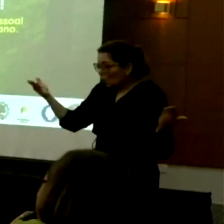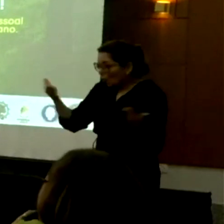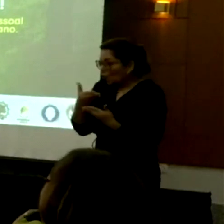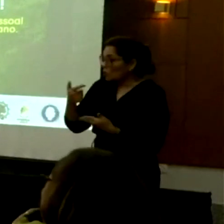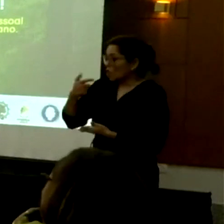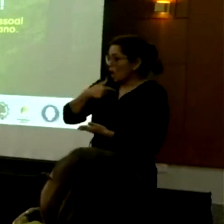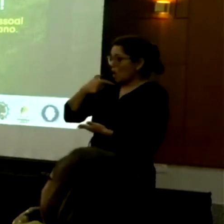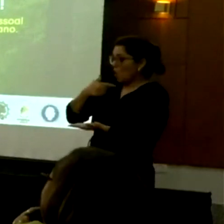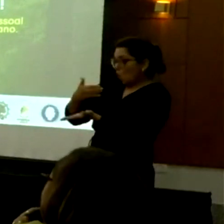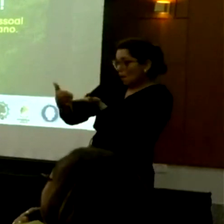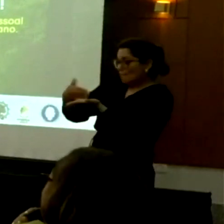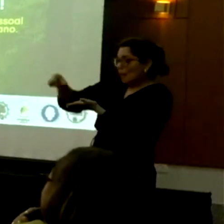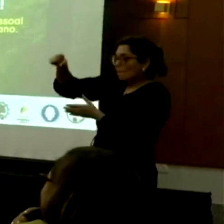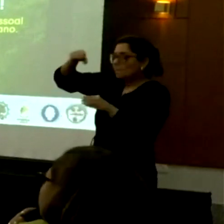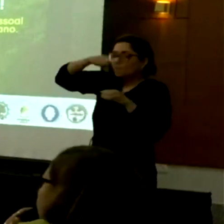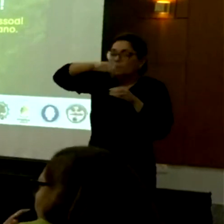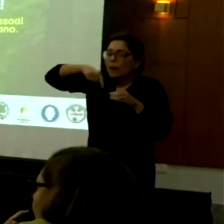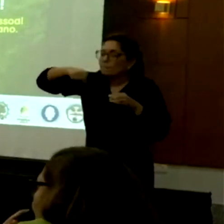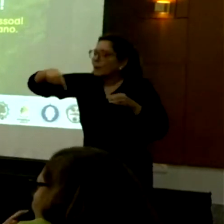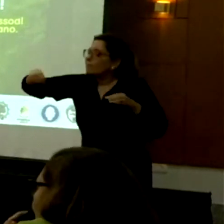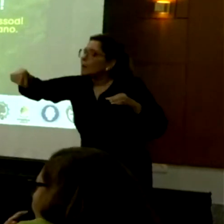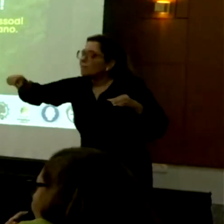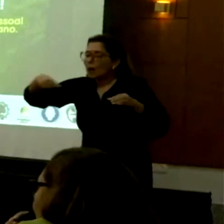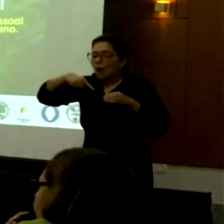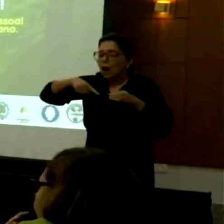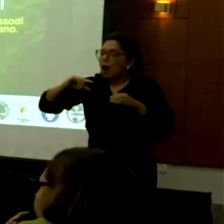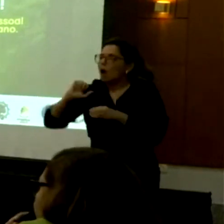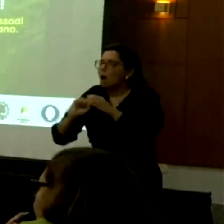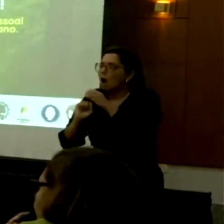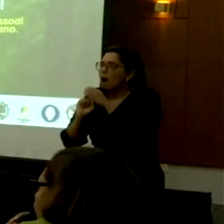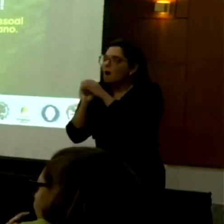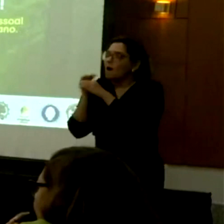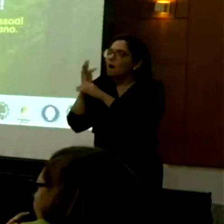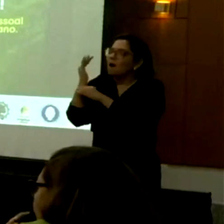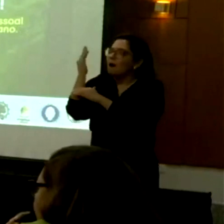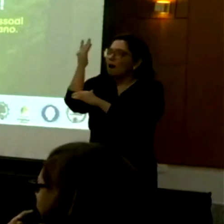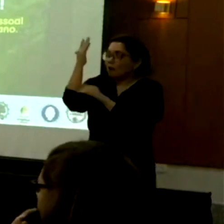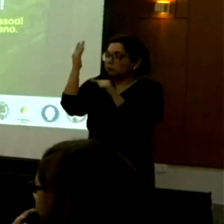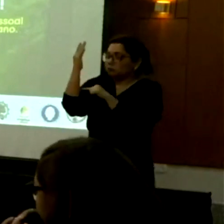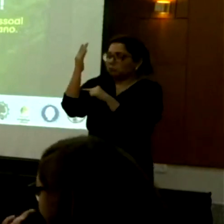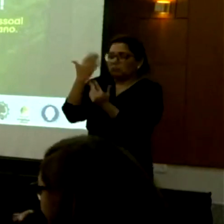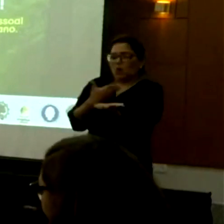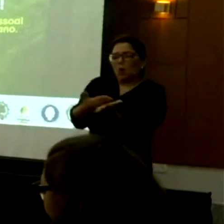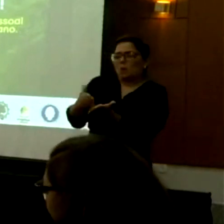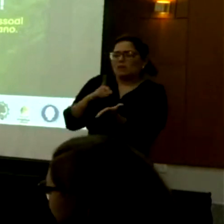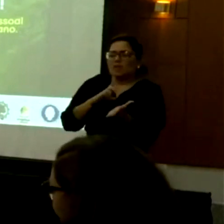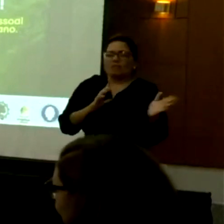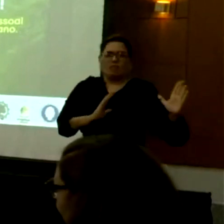it's 1, 1 seedling, 1 tree, right, to start with, it has 1 phase, it's